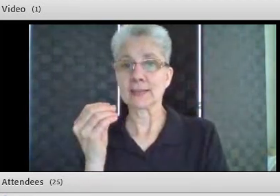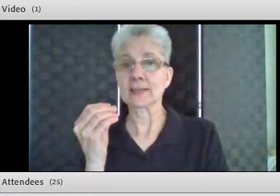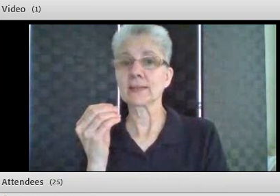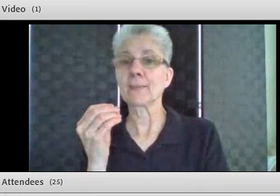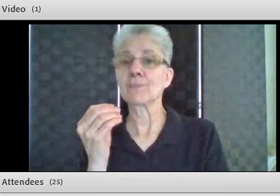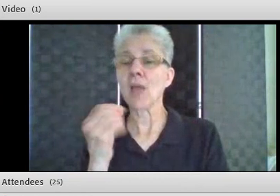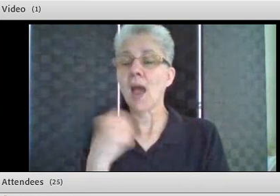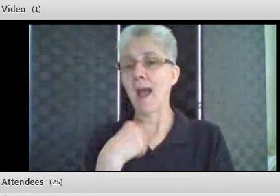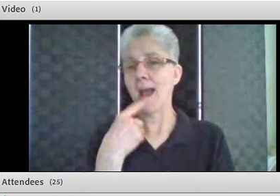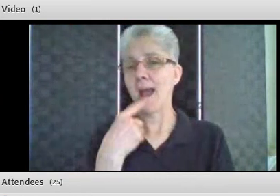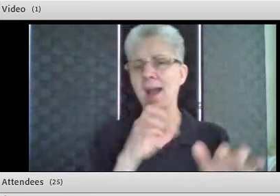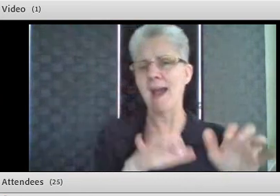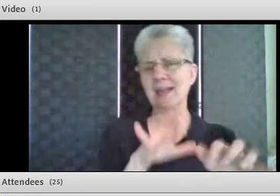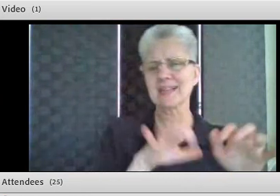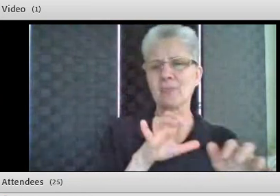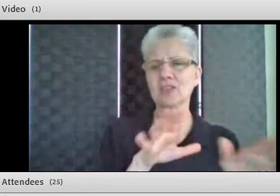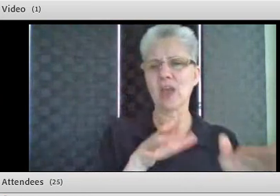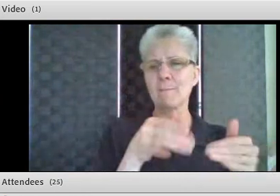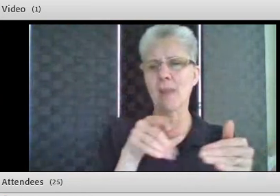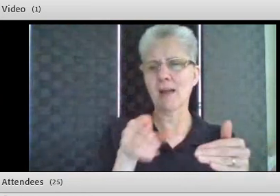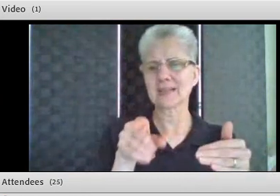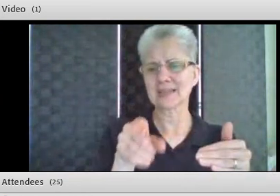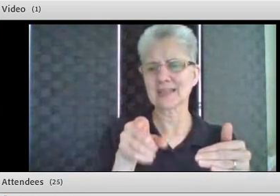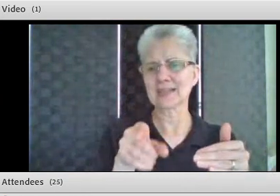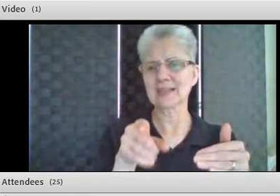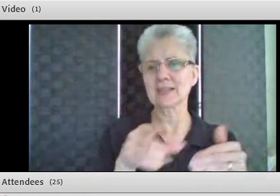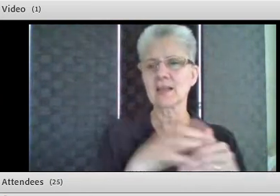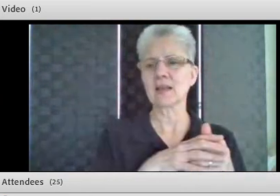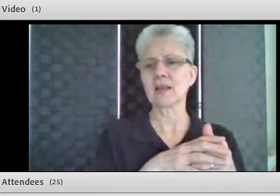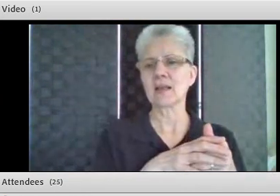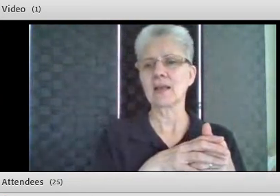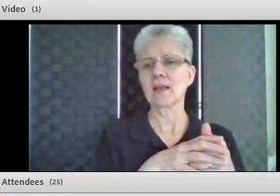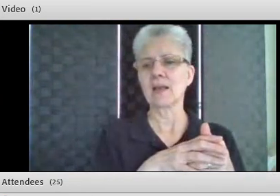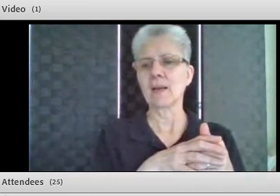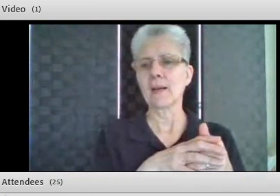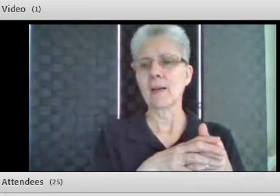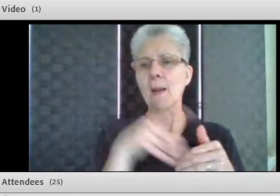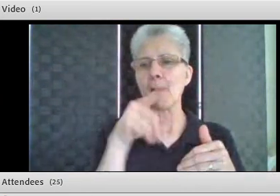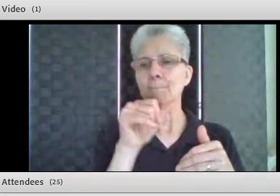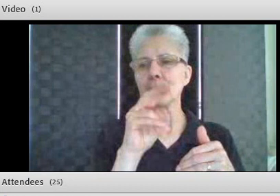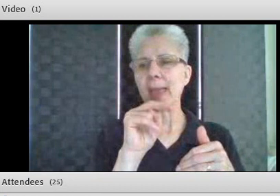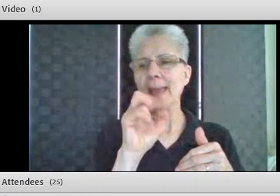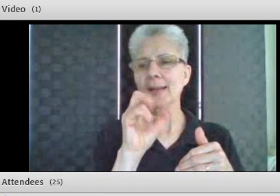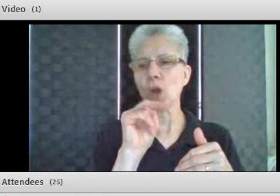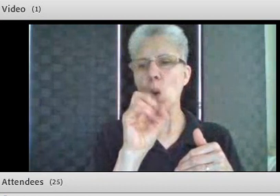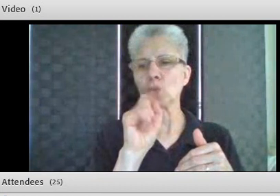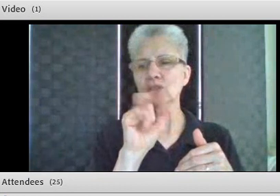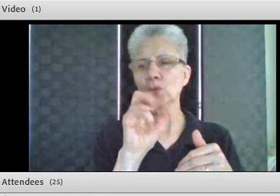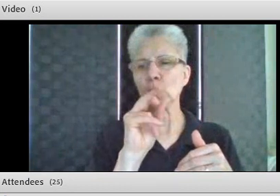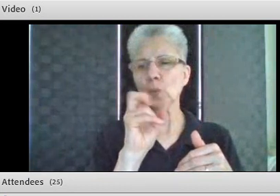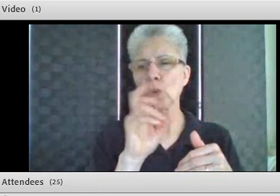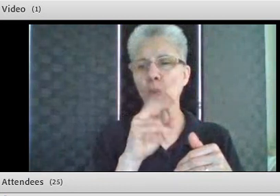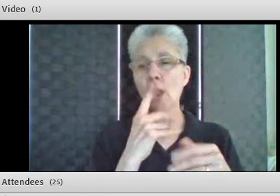so the science tie-in is strong and... Ryan: And I typed in the chat box down there